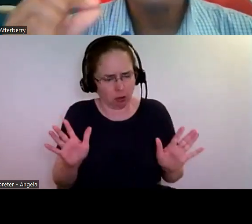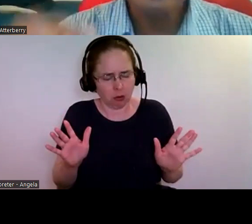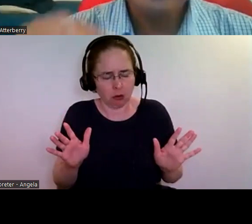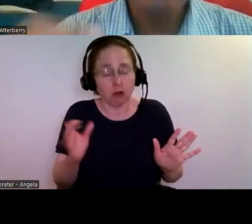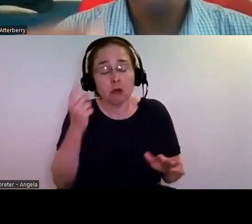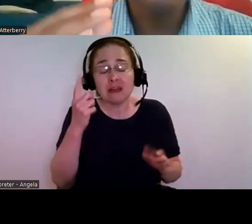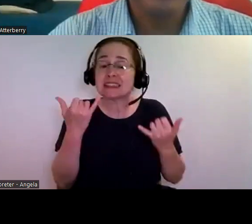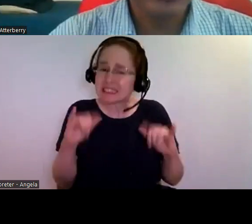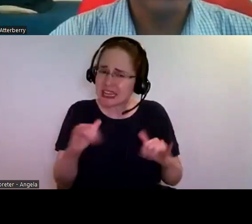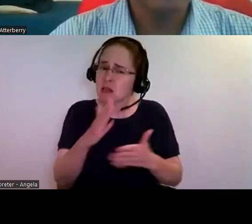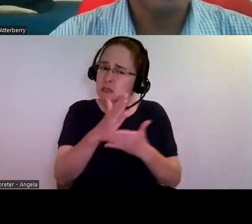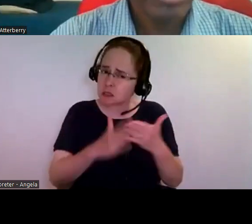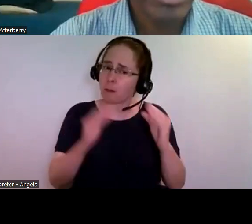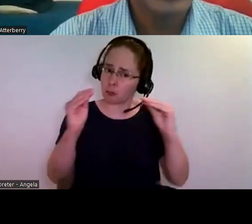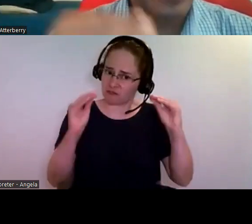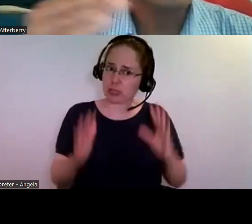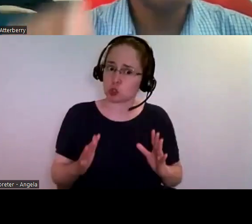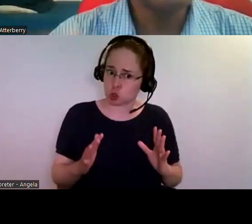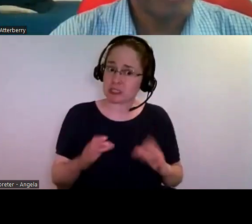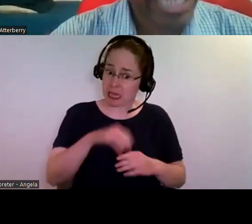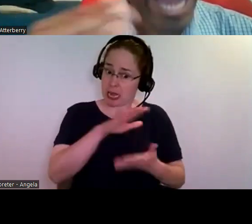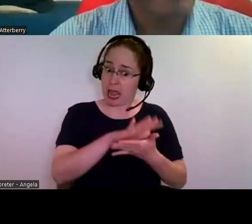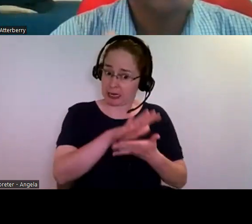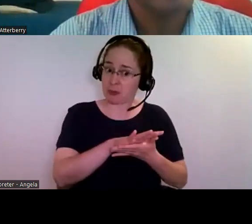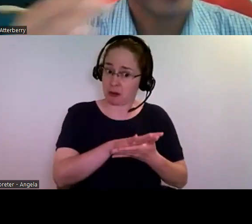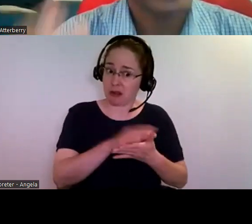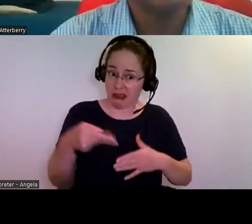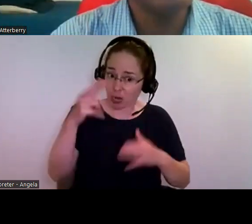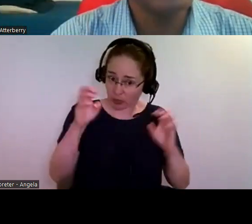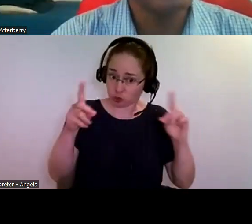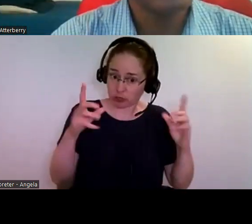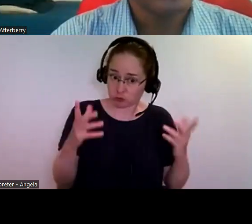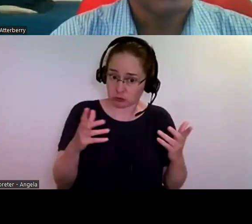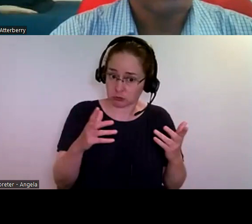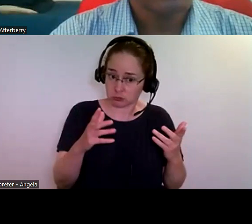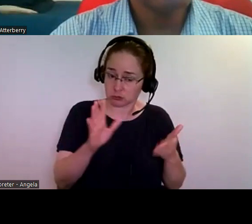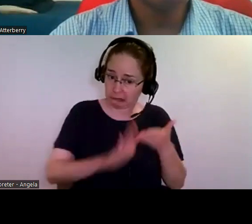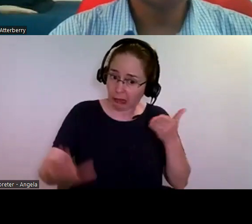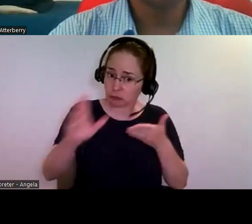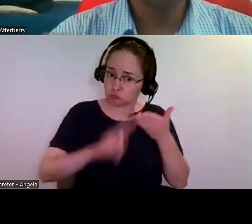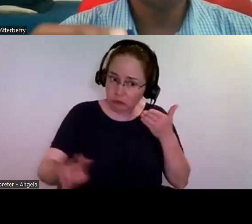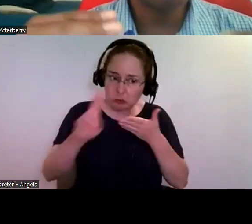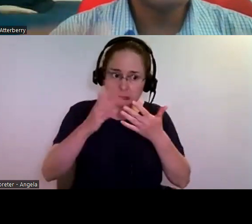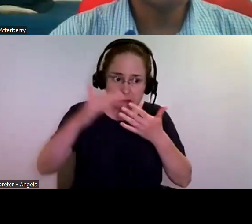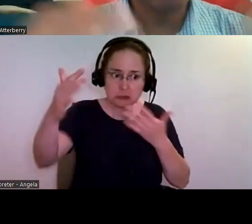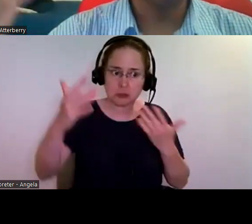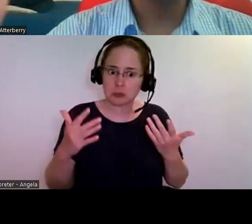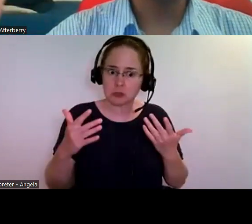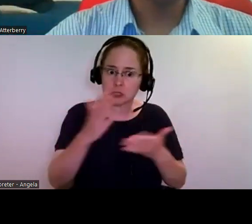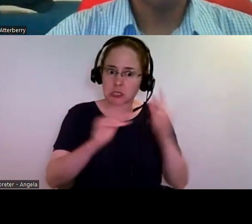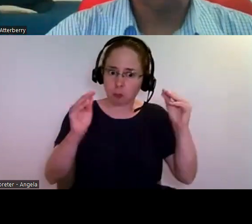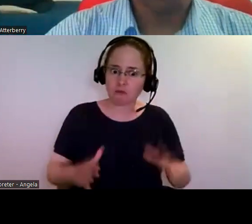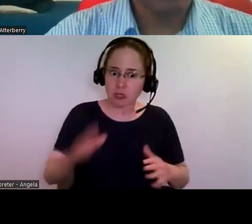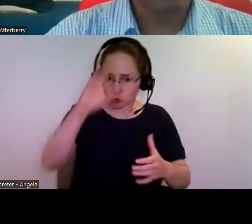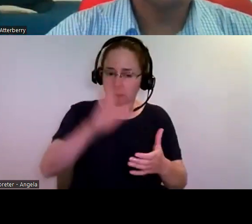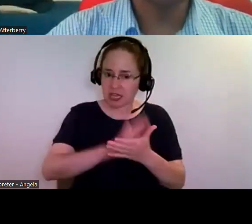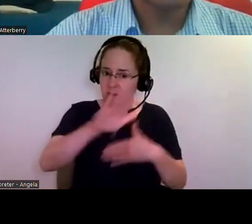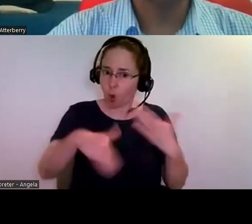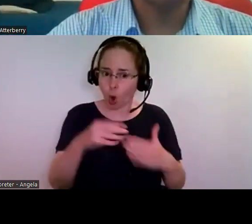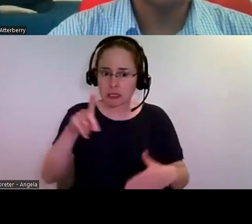still some professors in higher education academia who believe that all disabilities have to be